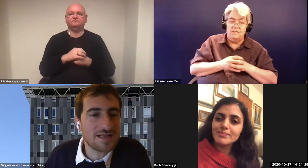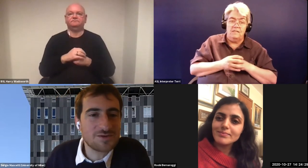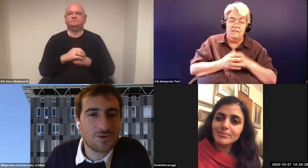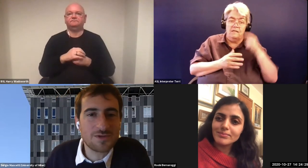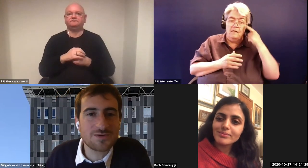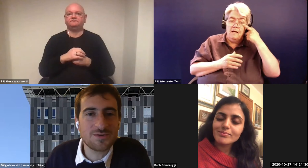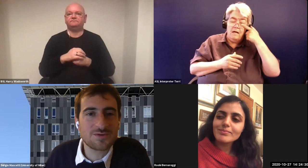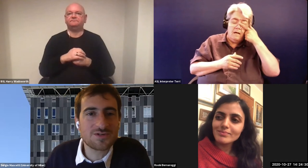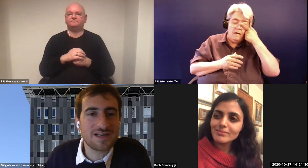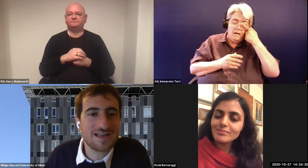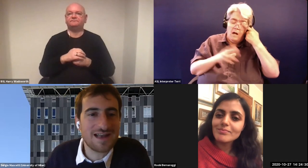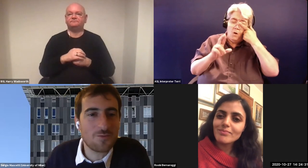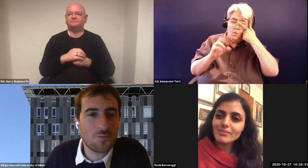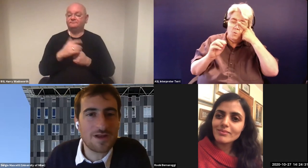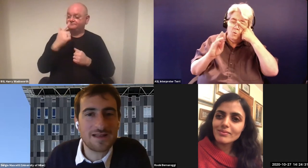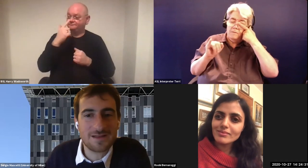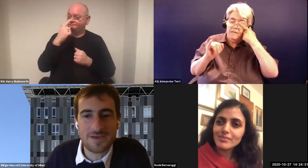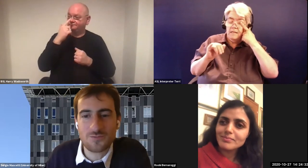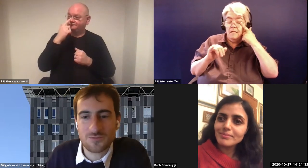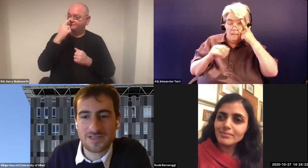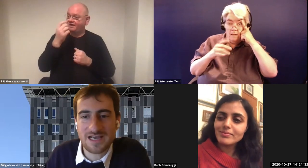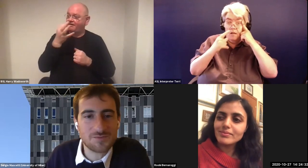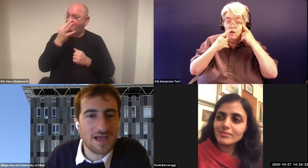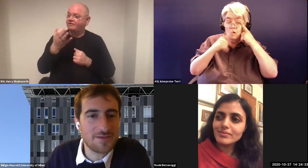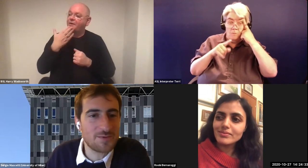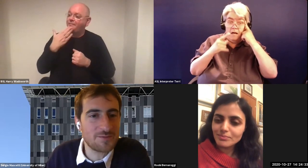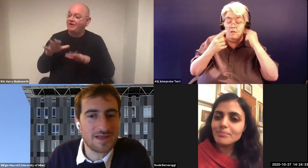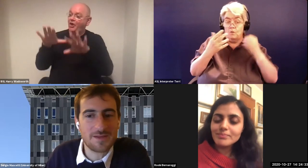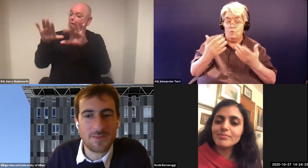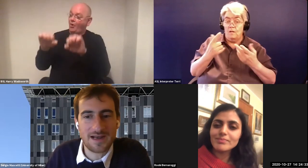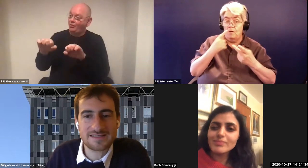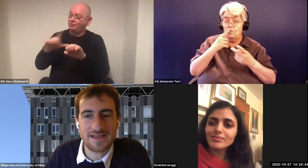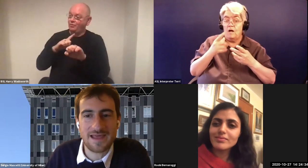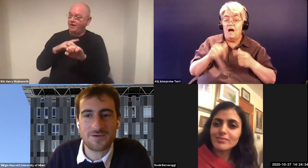you Roobi to to now wait a little bit we discuss with the other with other panelists and then you